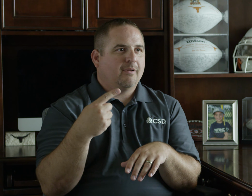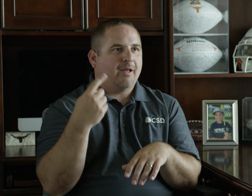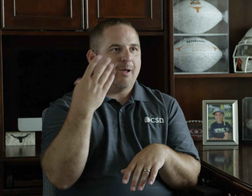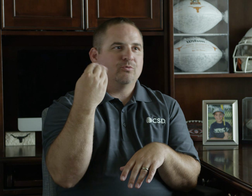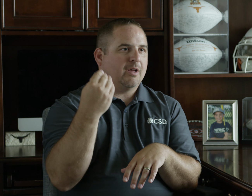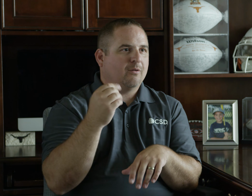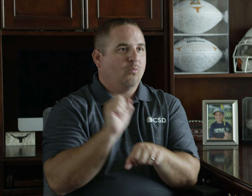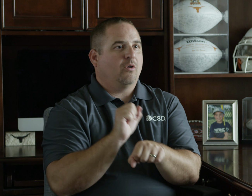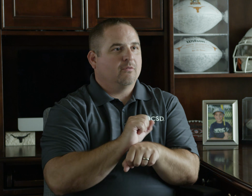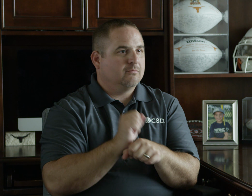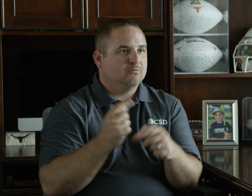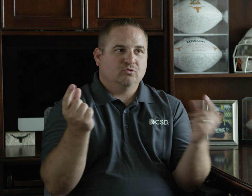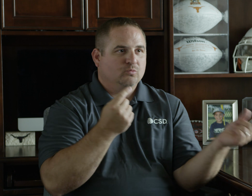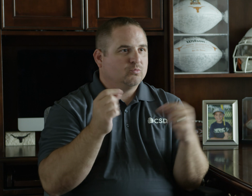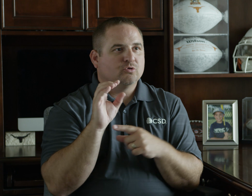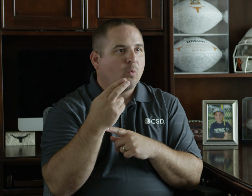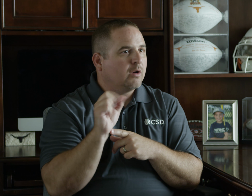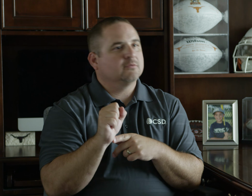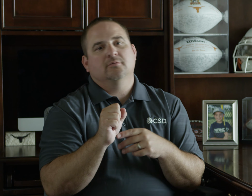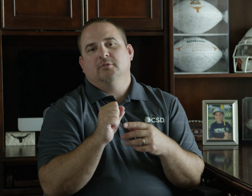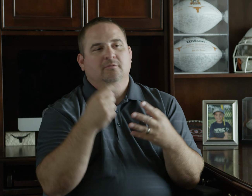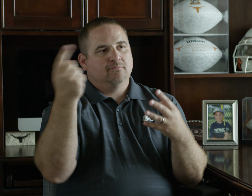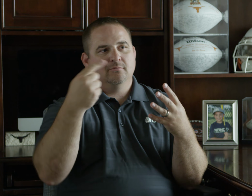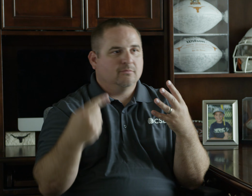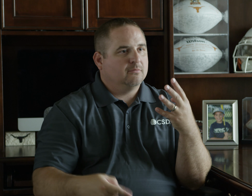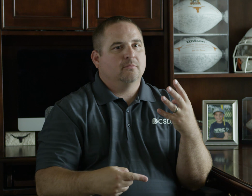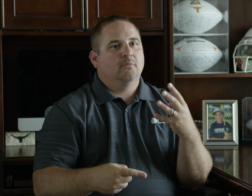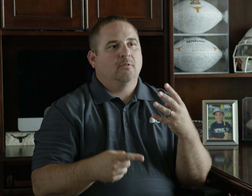and that was to go outside and do farm chores and do errands,